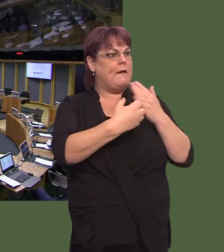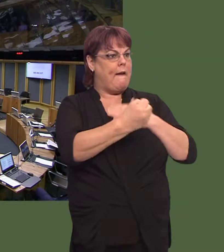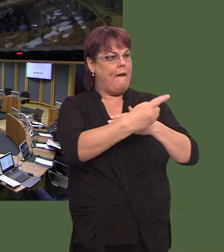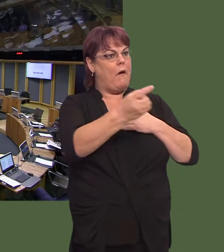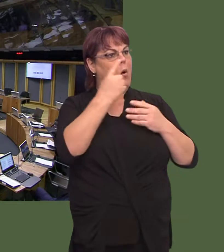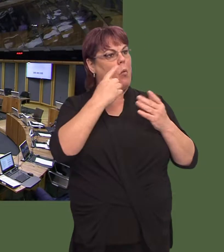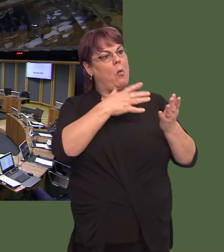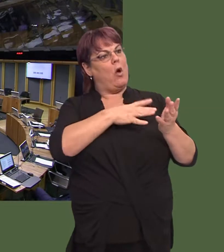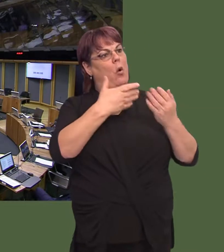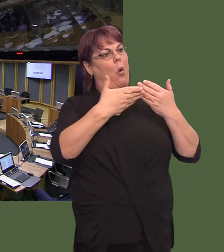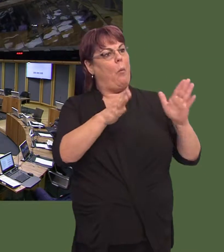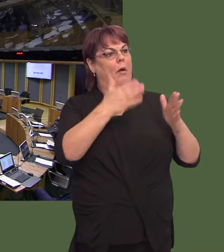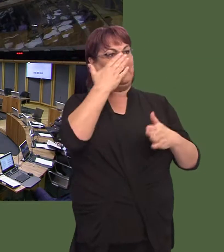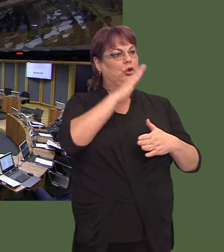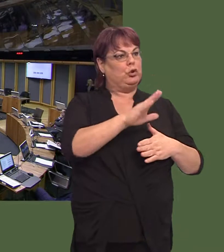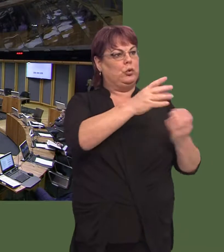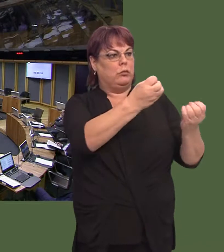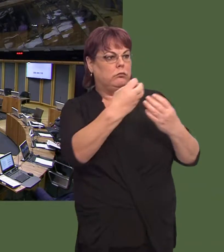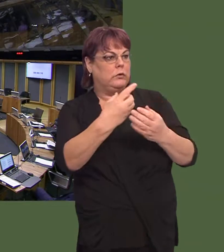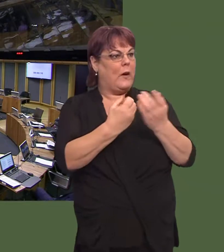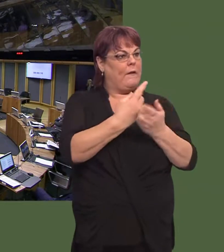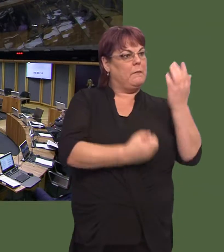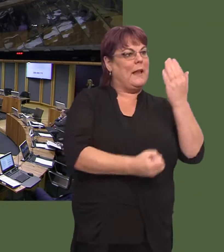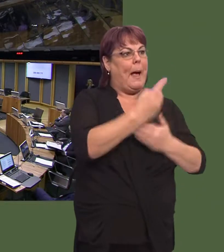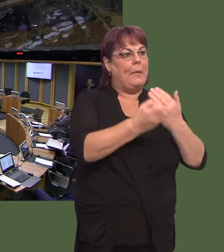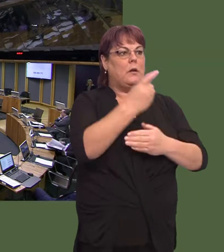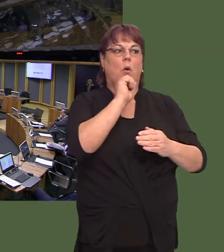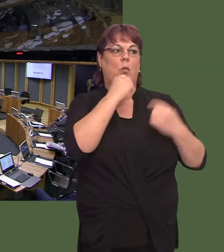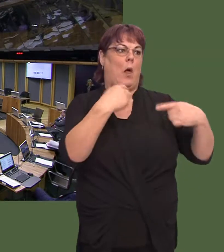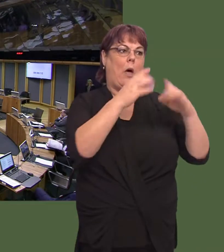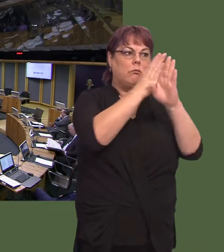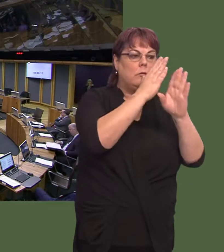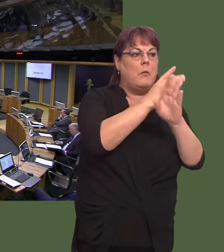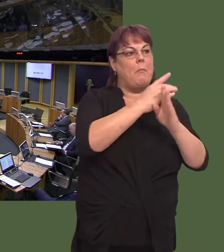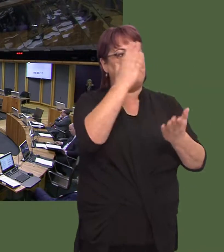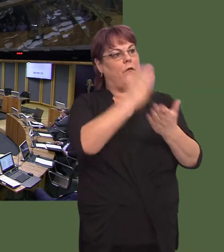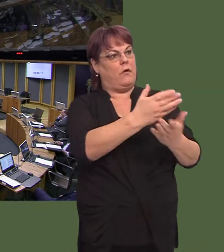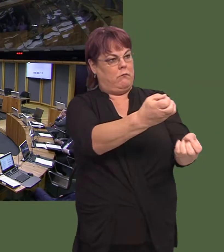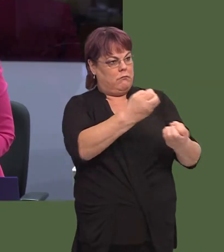culture of serious incidents to enable full investigation of every case. Janet Finch-Saunders: Thank you, First Minister.